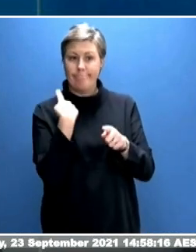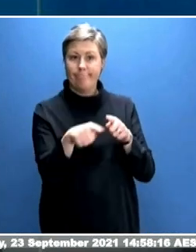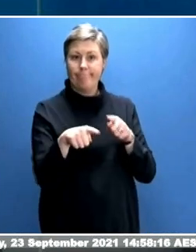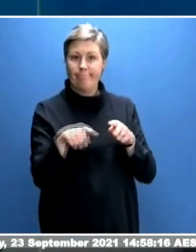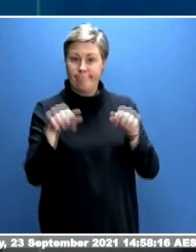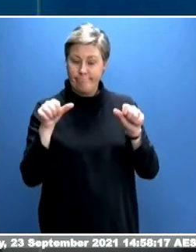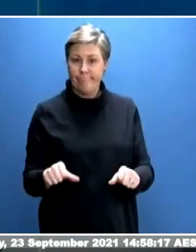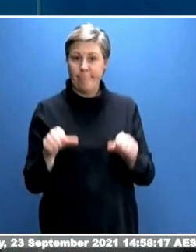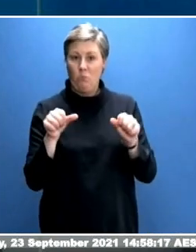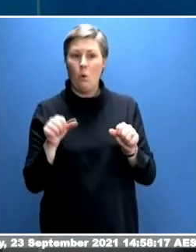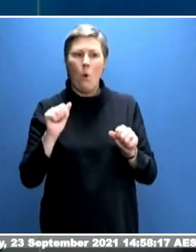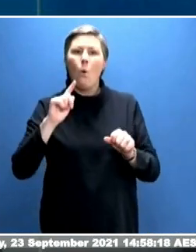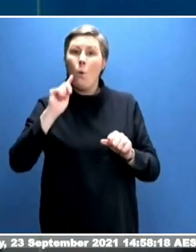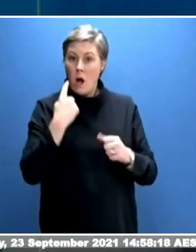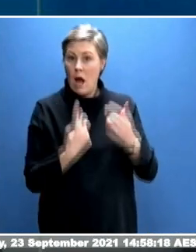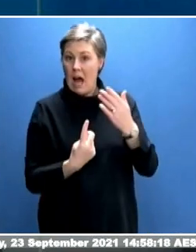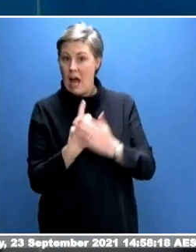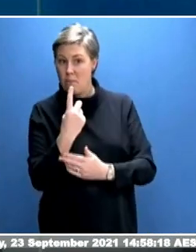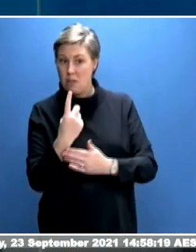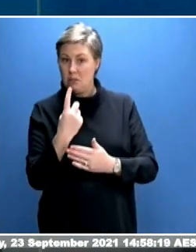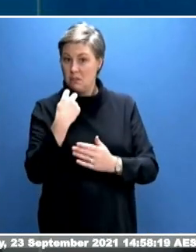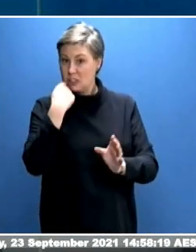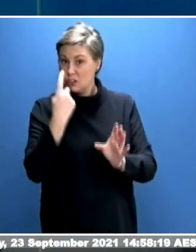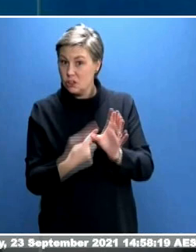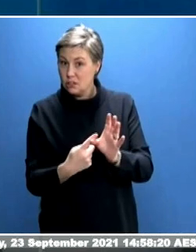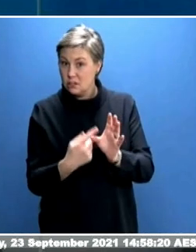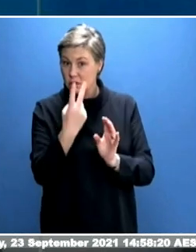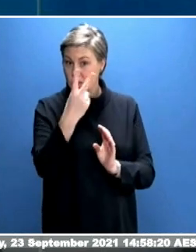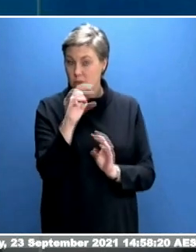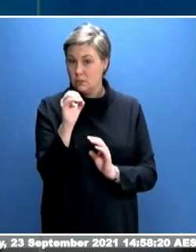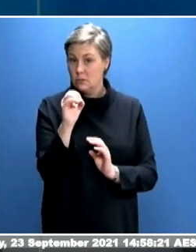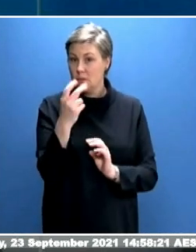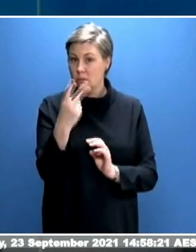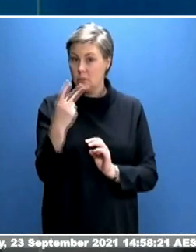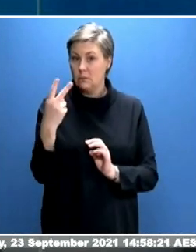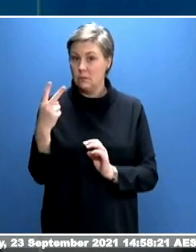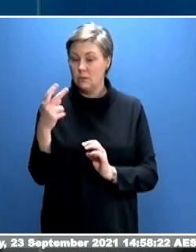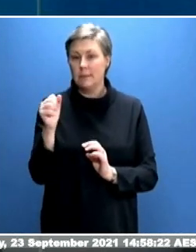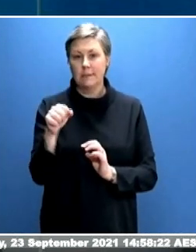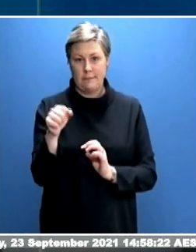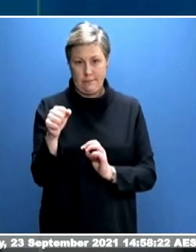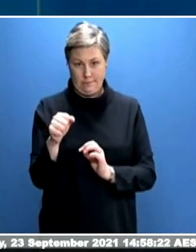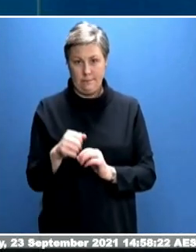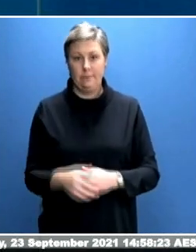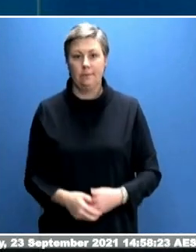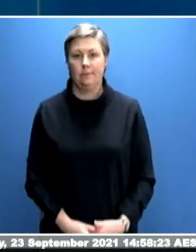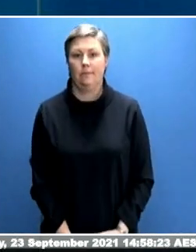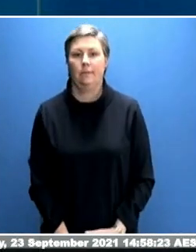effect at some stage in next year, 2022 Mm-hmm, yes.